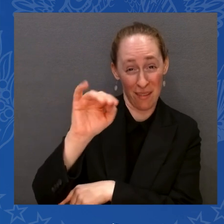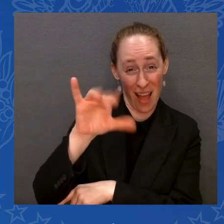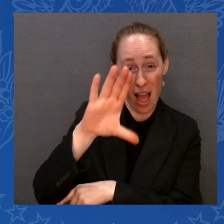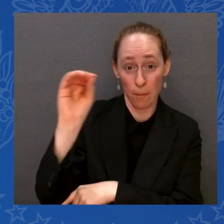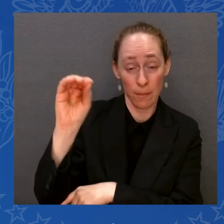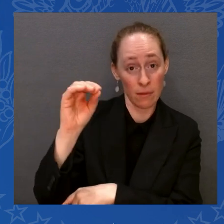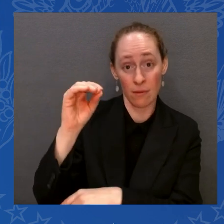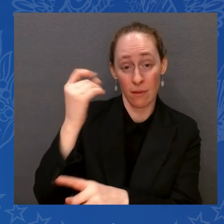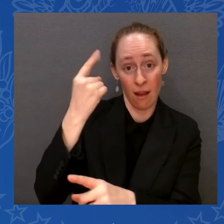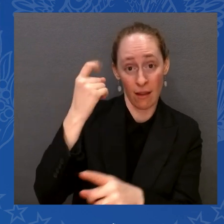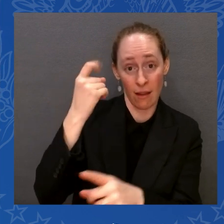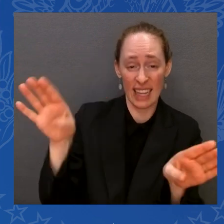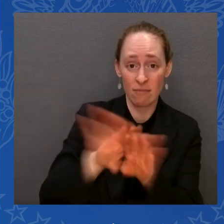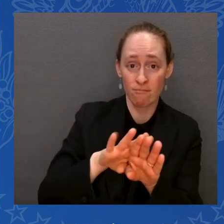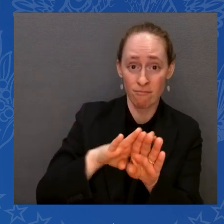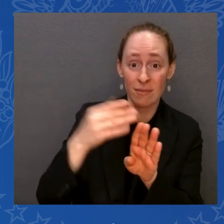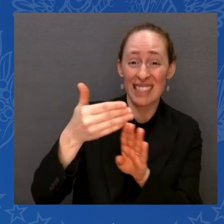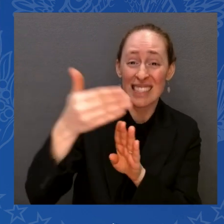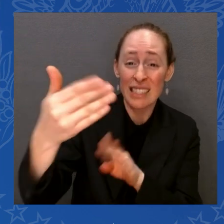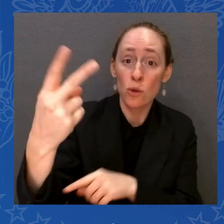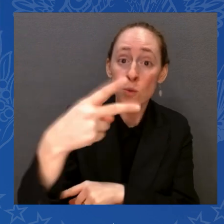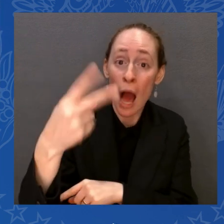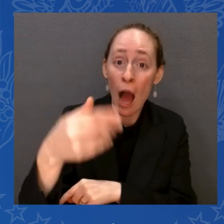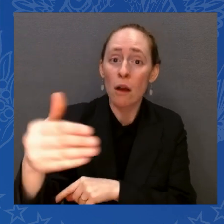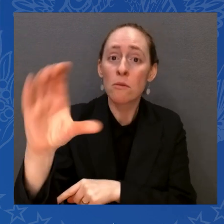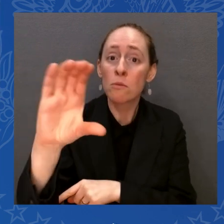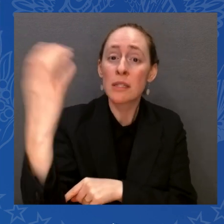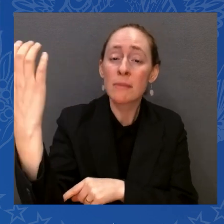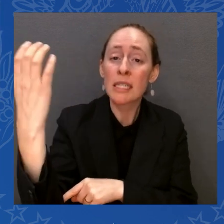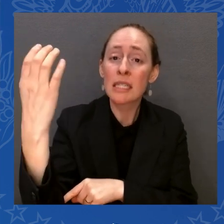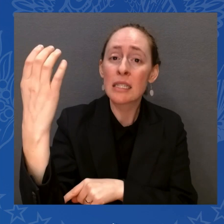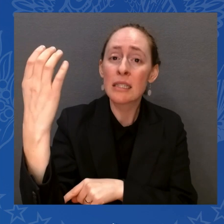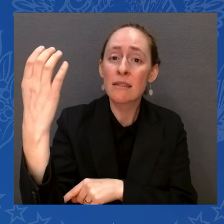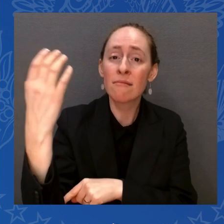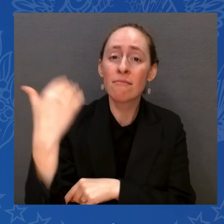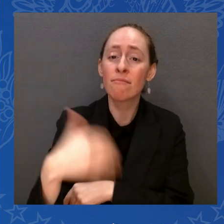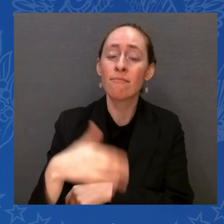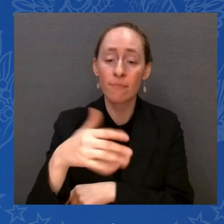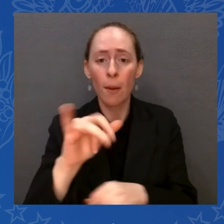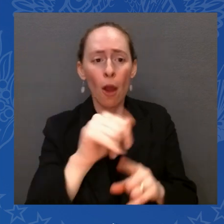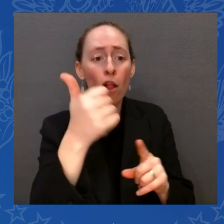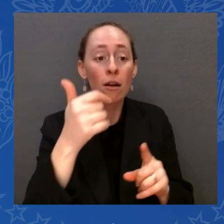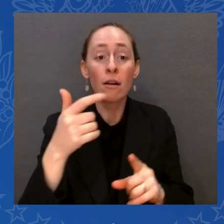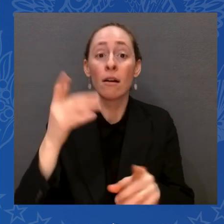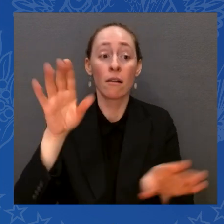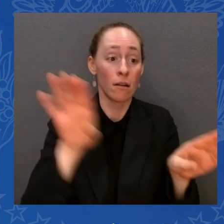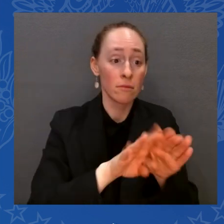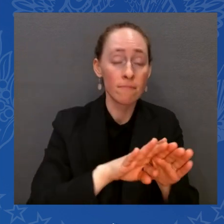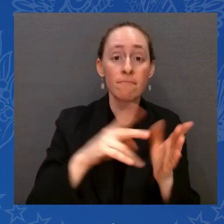and the surrounding businesses that the plant kept alive. Look, think about how many moms and dads